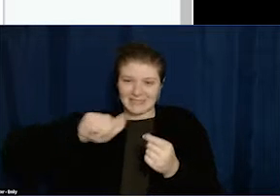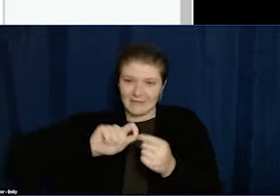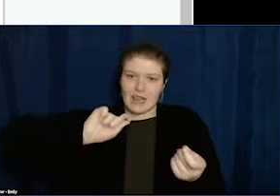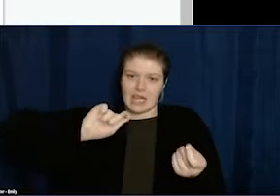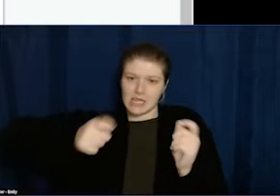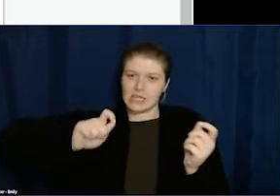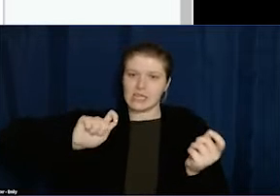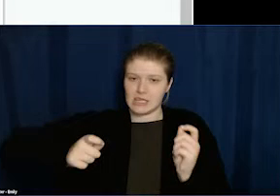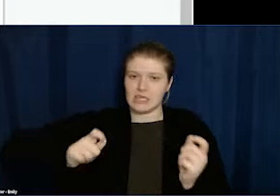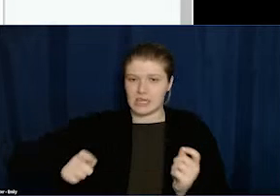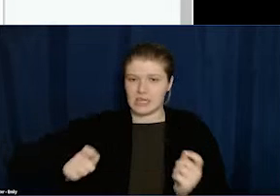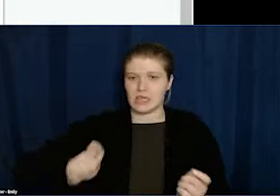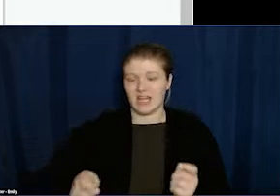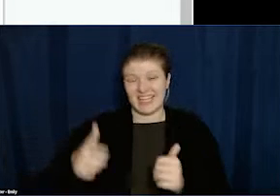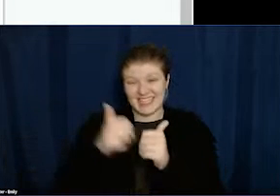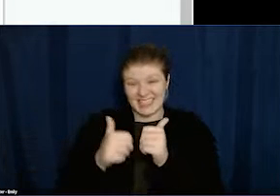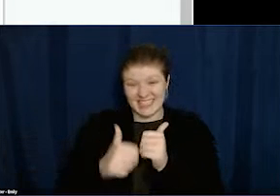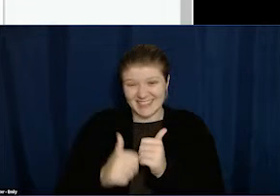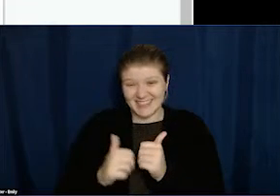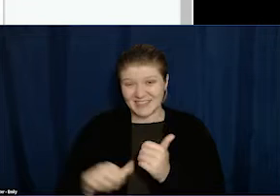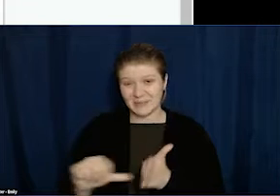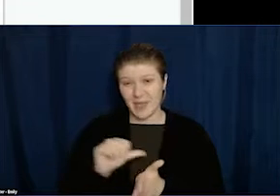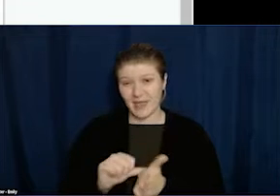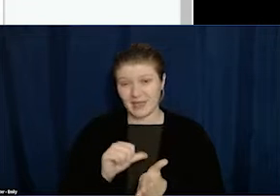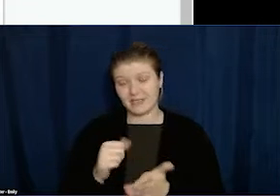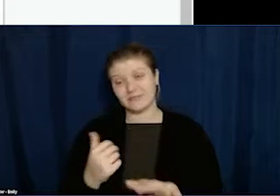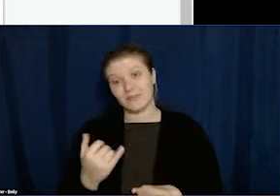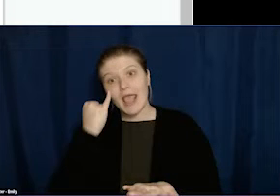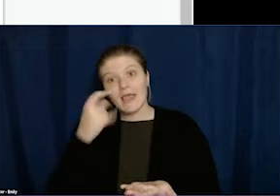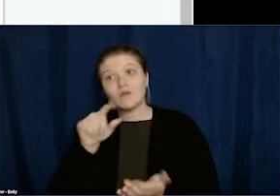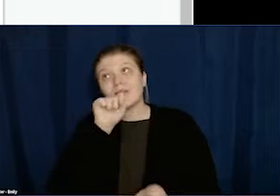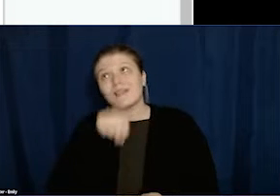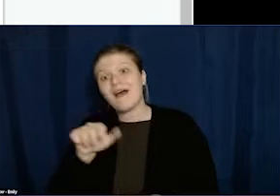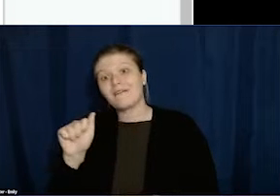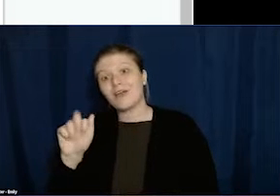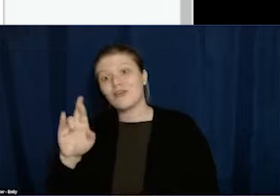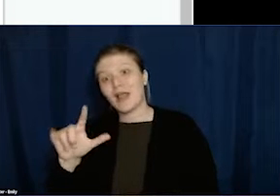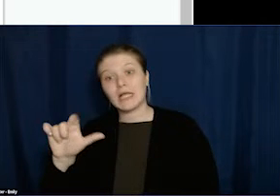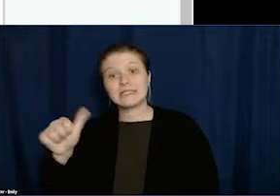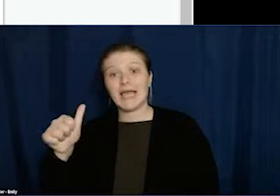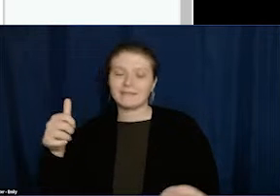That's a lot of work. But if you love Arial 10, that's how you proceed to get rid of the warning.